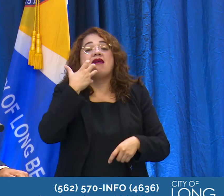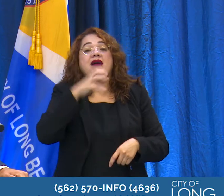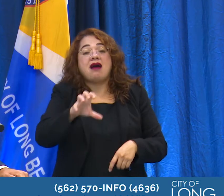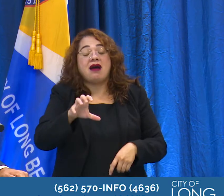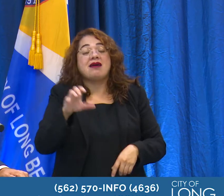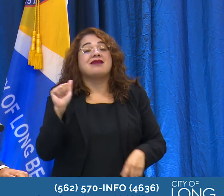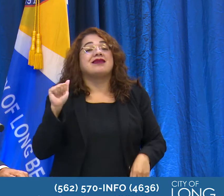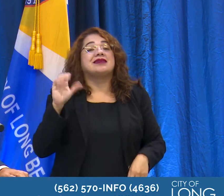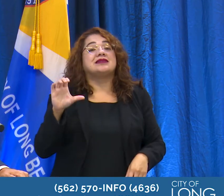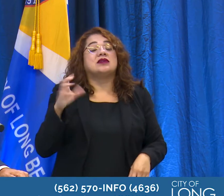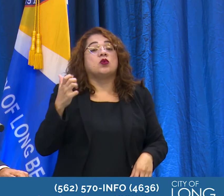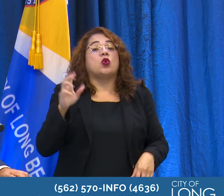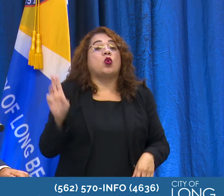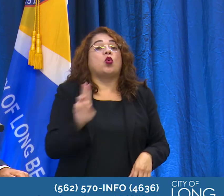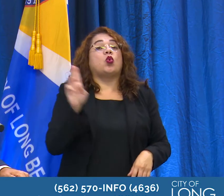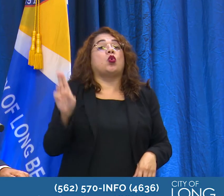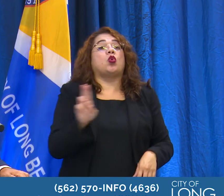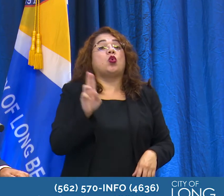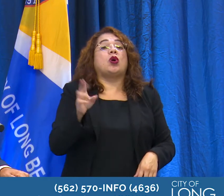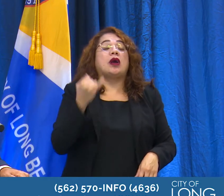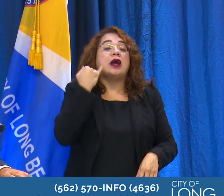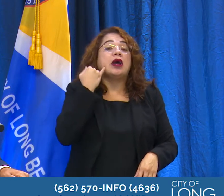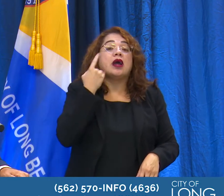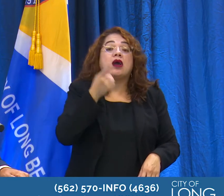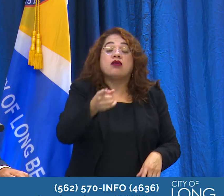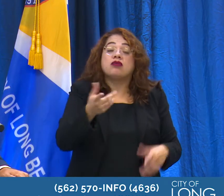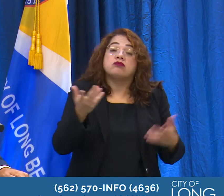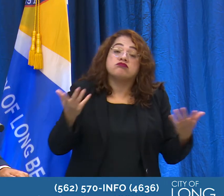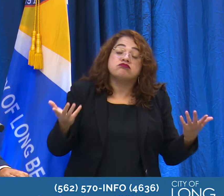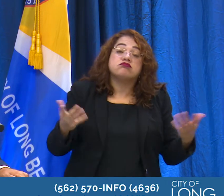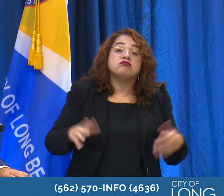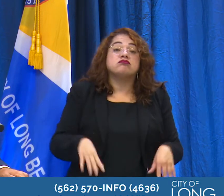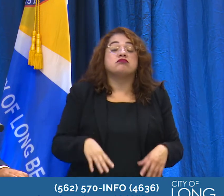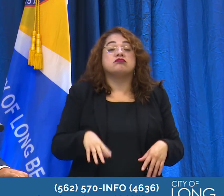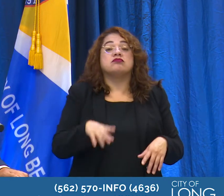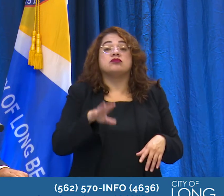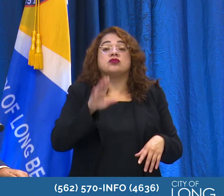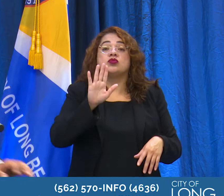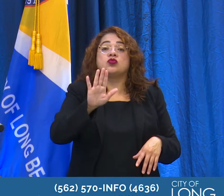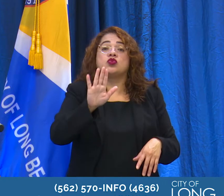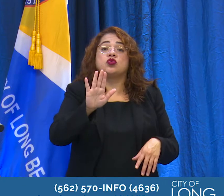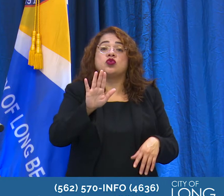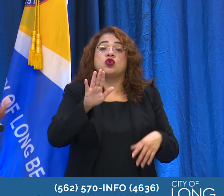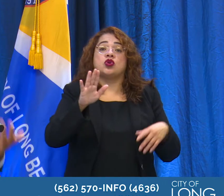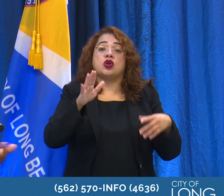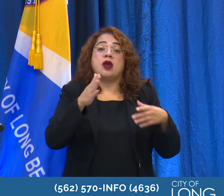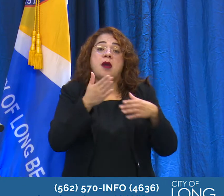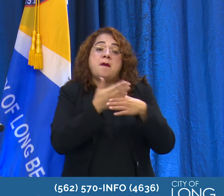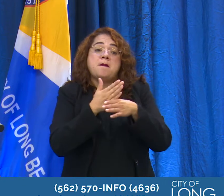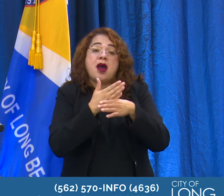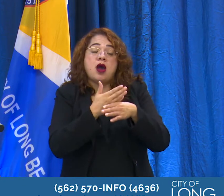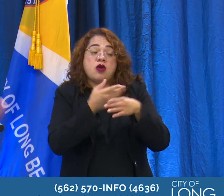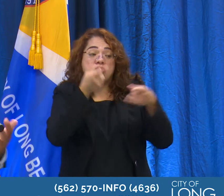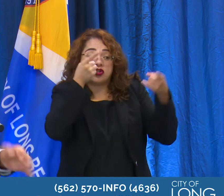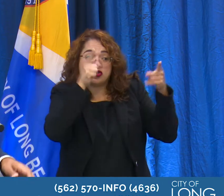understand that. We ask that if you are part of a utilities power sharing agreement or if there is a